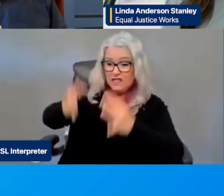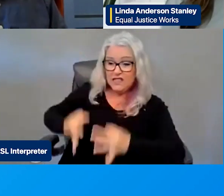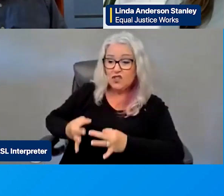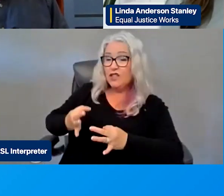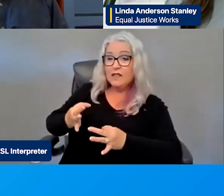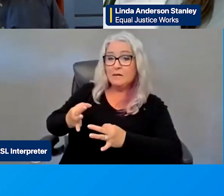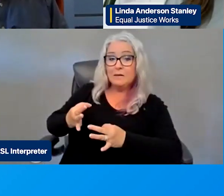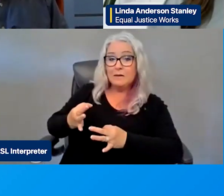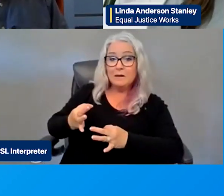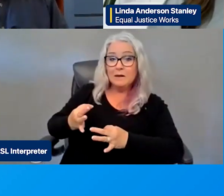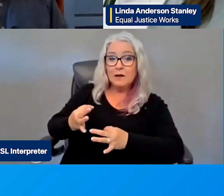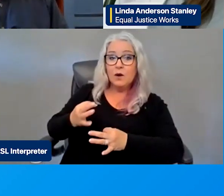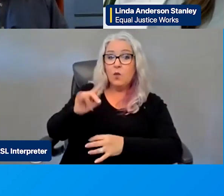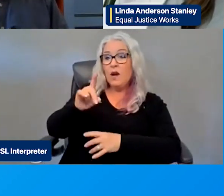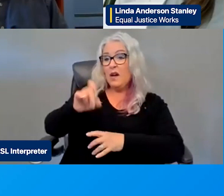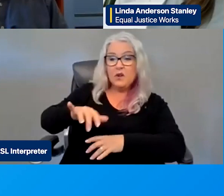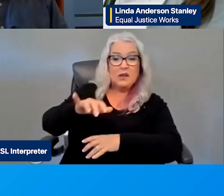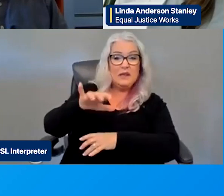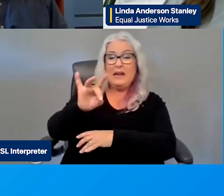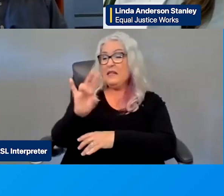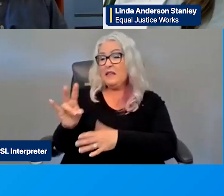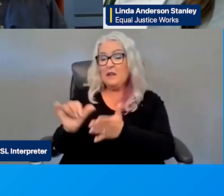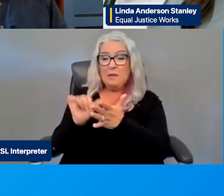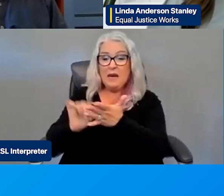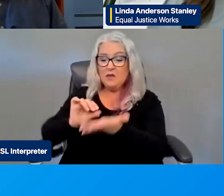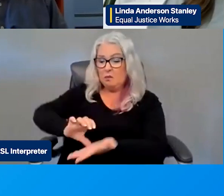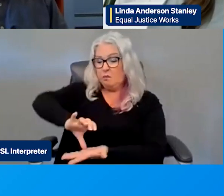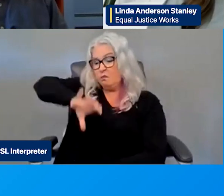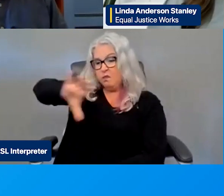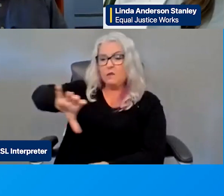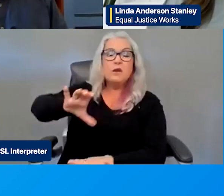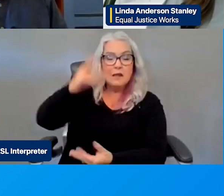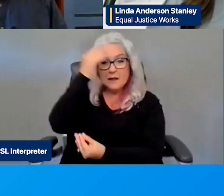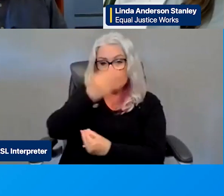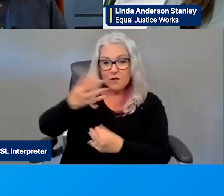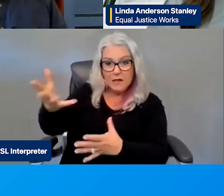and it's not done after the Judge issued the 187 page opinion so thank you.